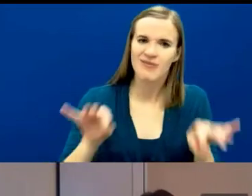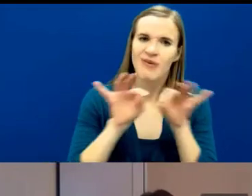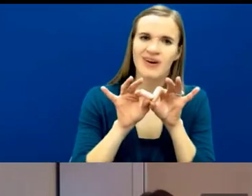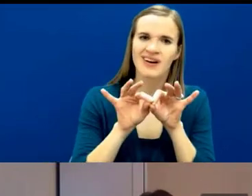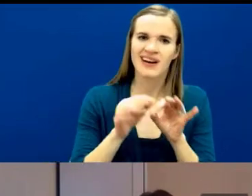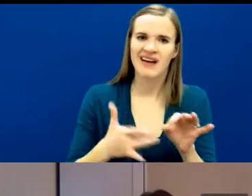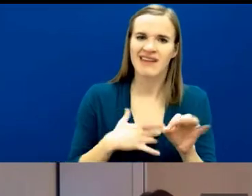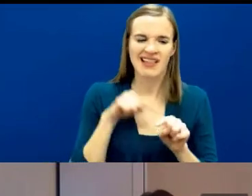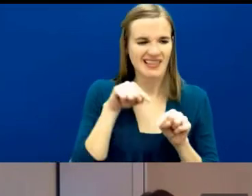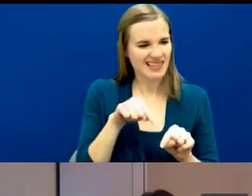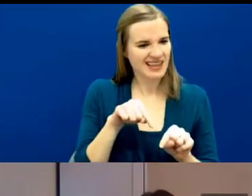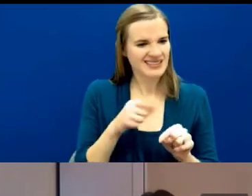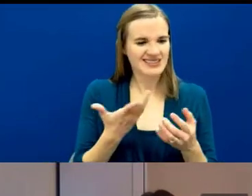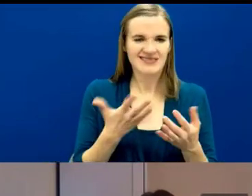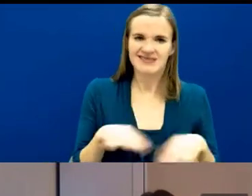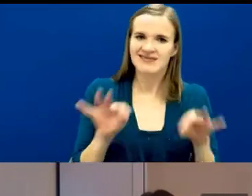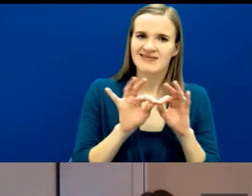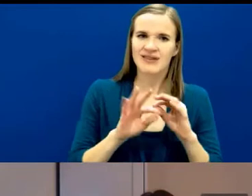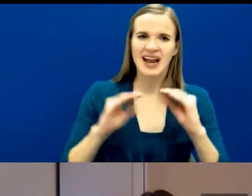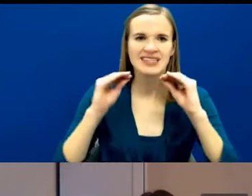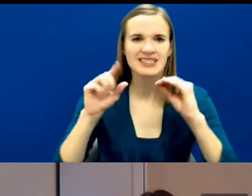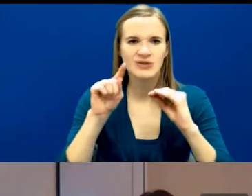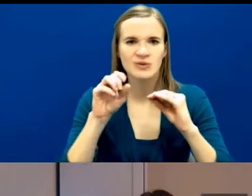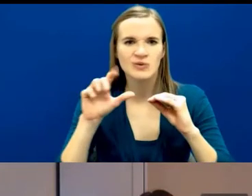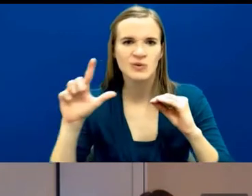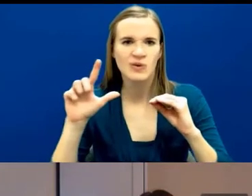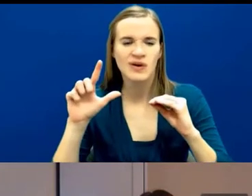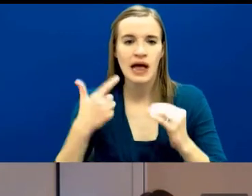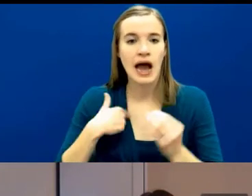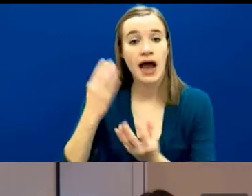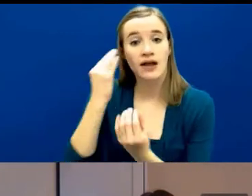tool. And why I told source, um, you know, we need to, we need to have a